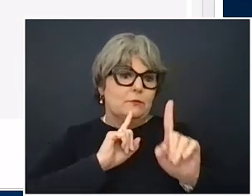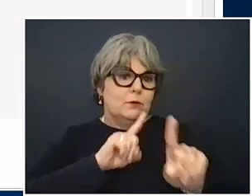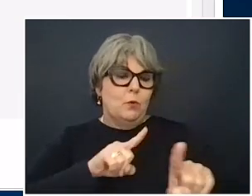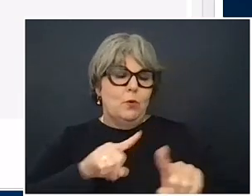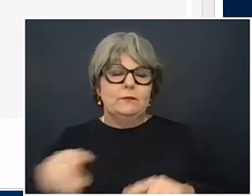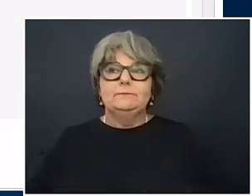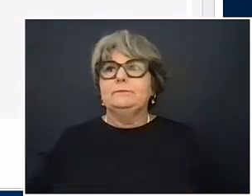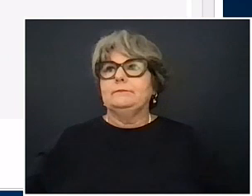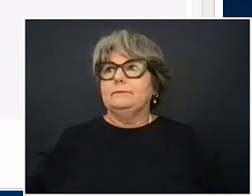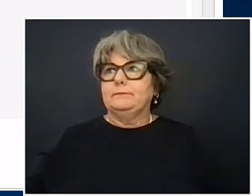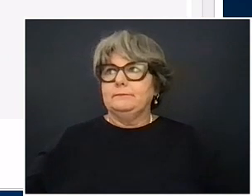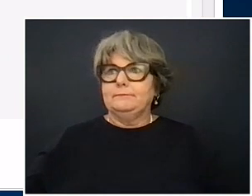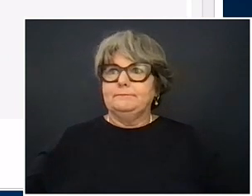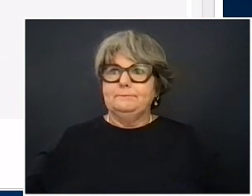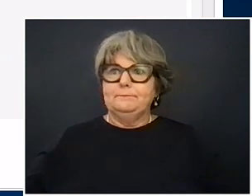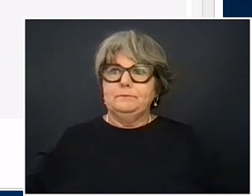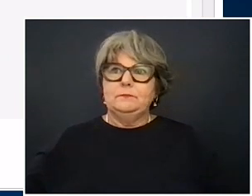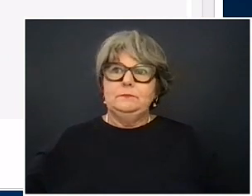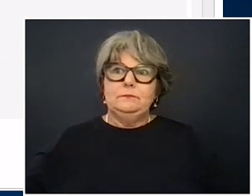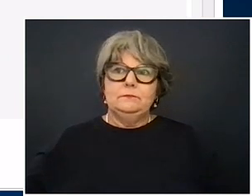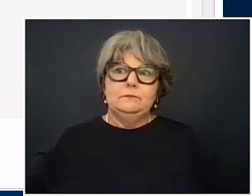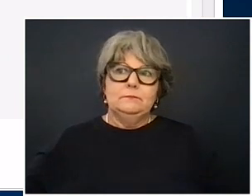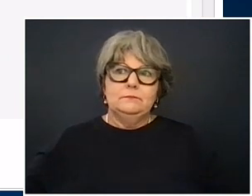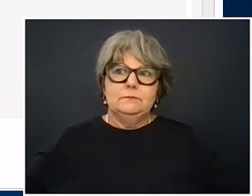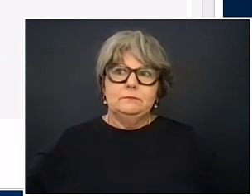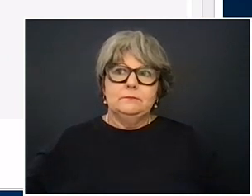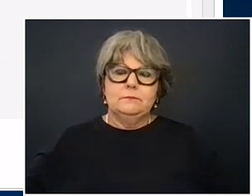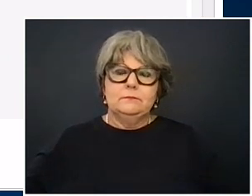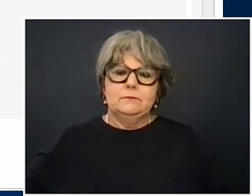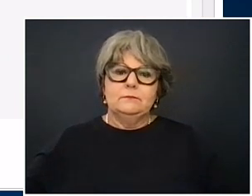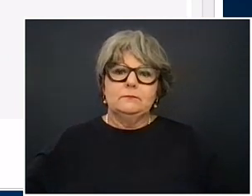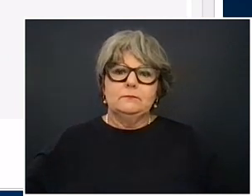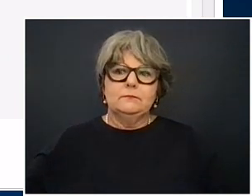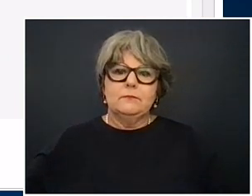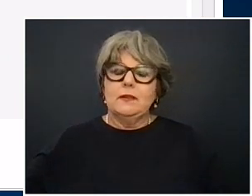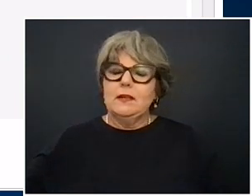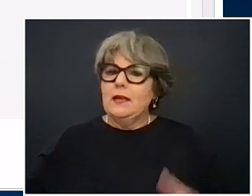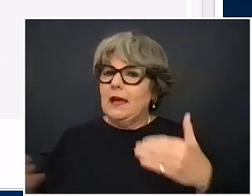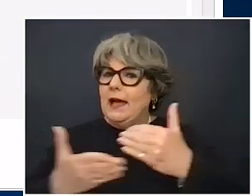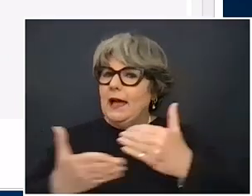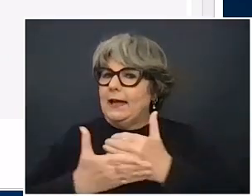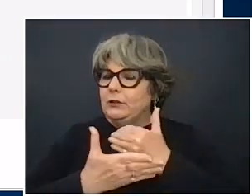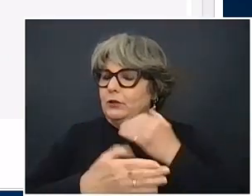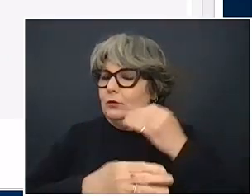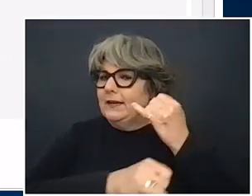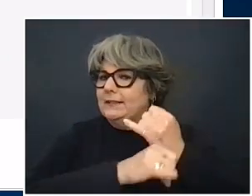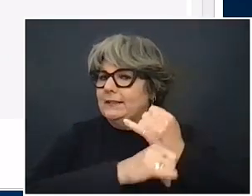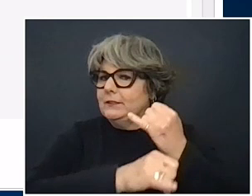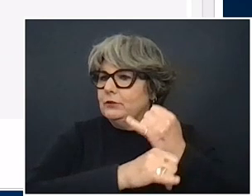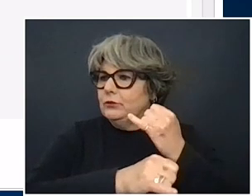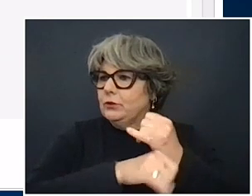answer, but is there an interest that a new institution at the early stages of